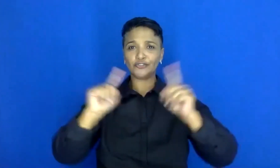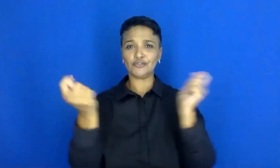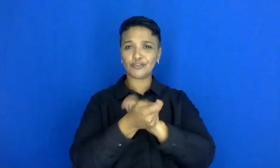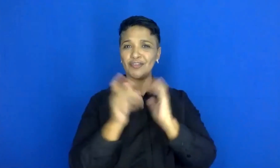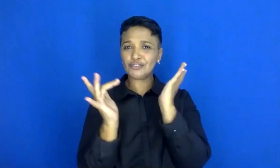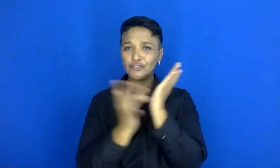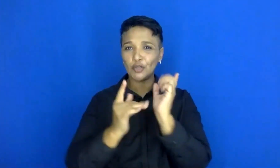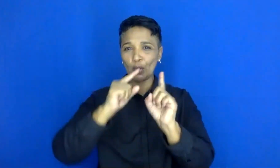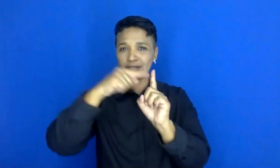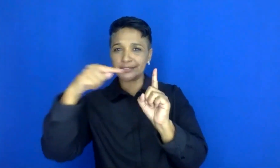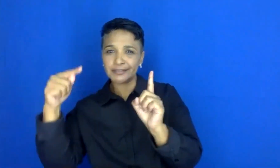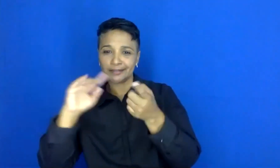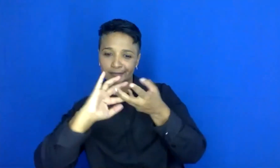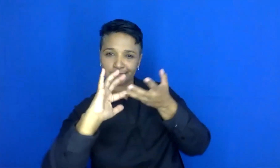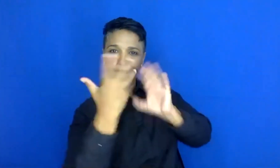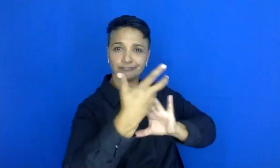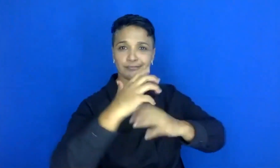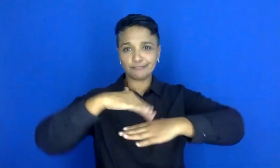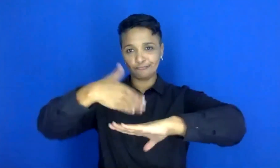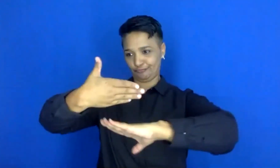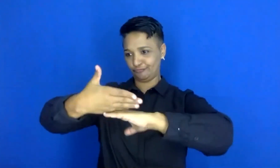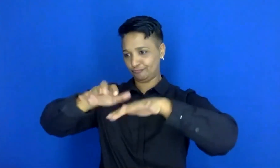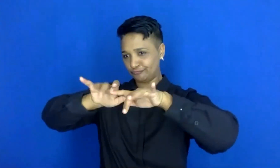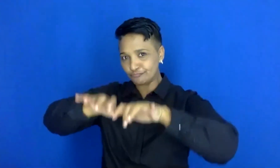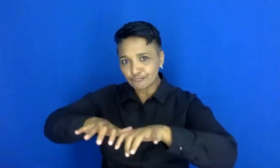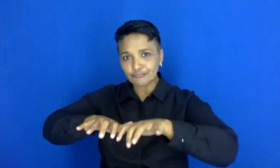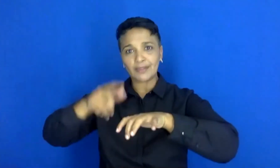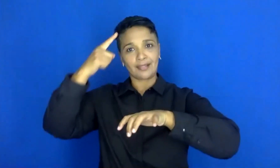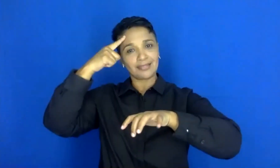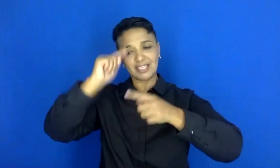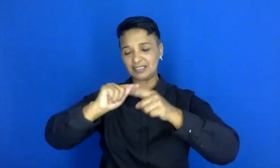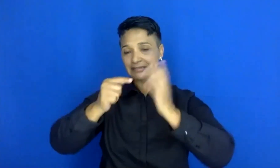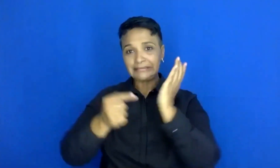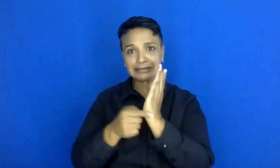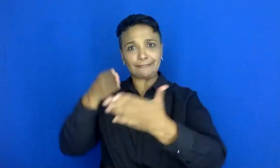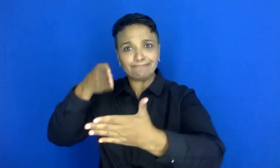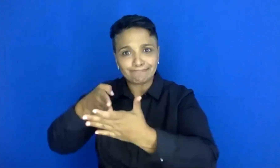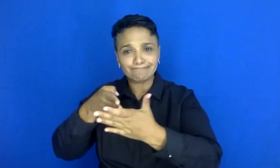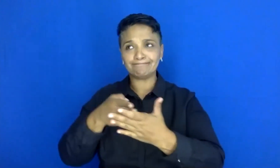things um thinking about digital divide thinking about mental health so a lot of issues here